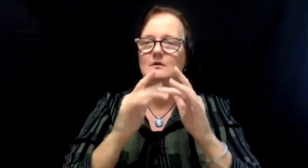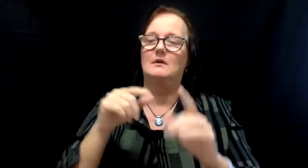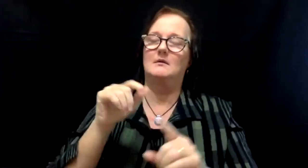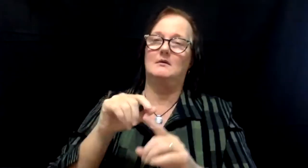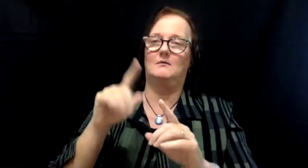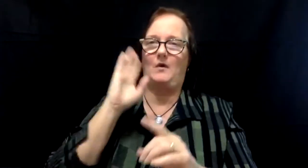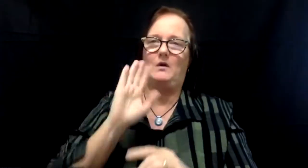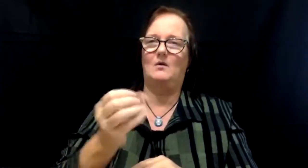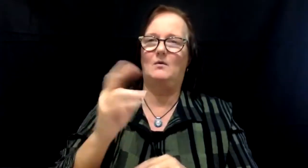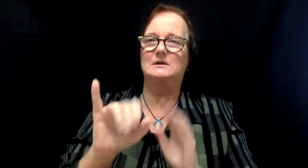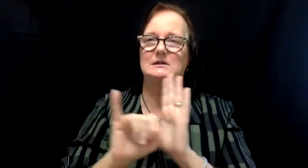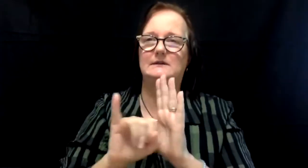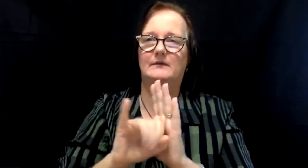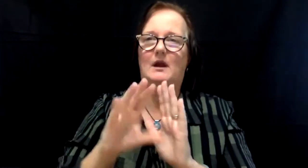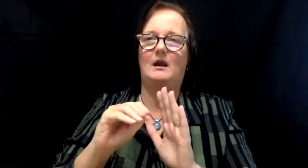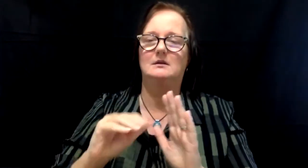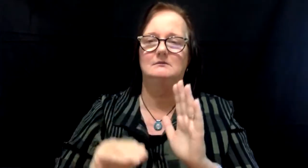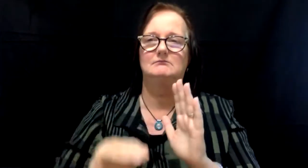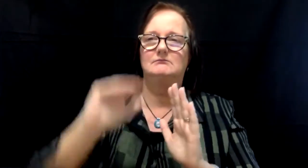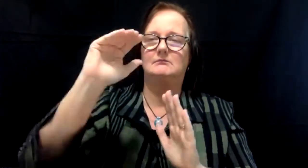This will help the student develop their own identity and have a good upbringing.